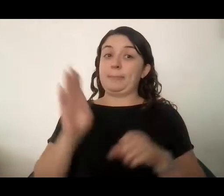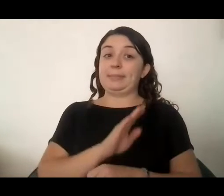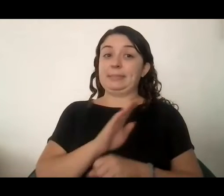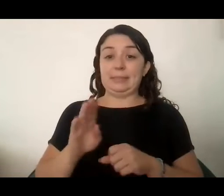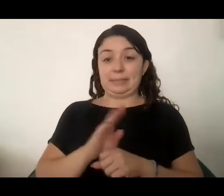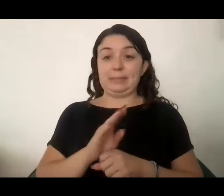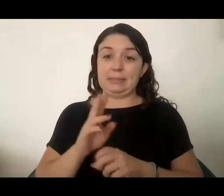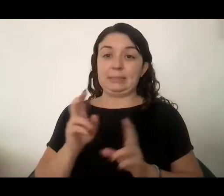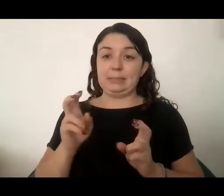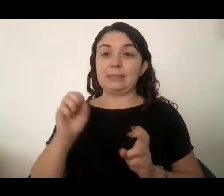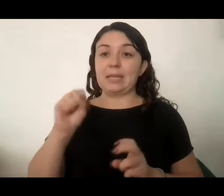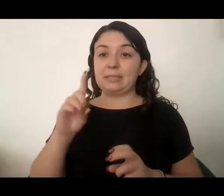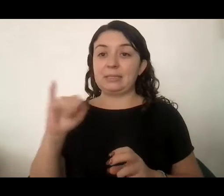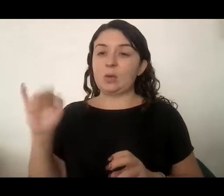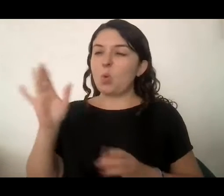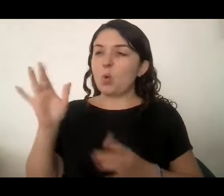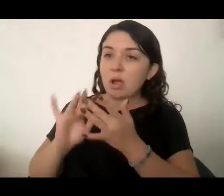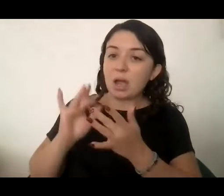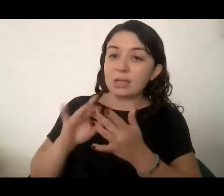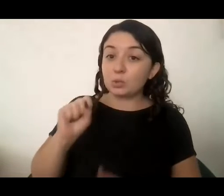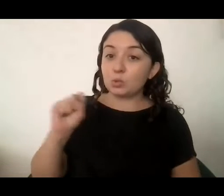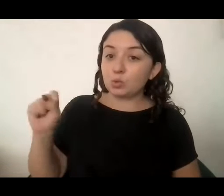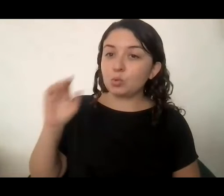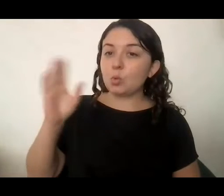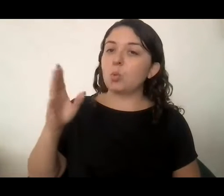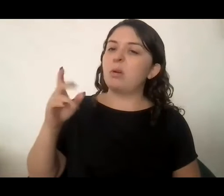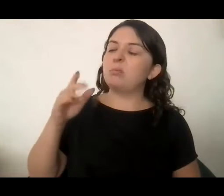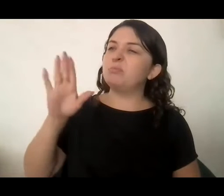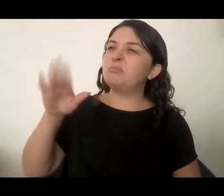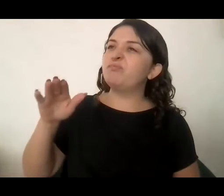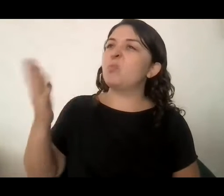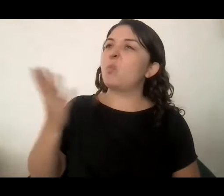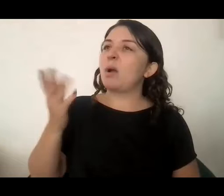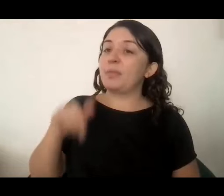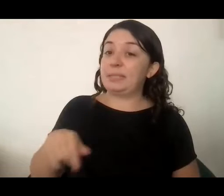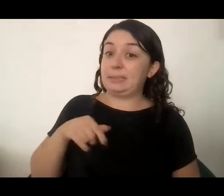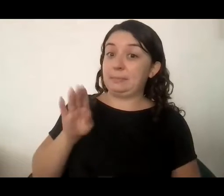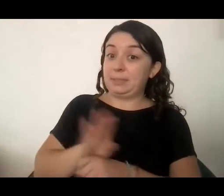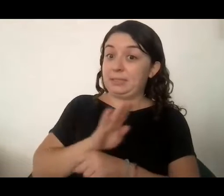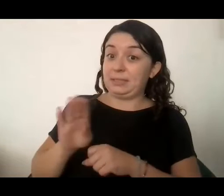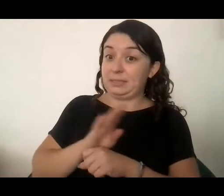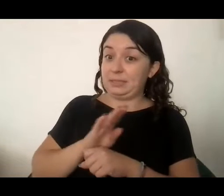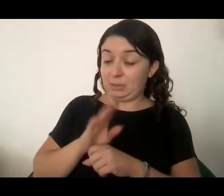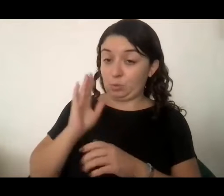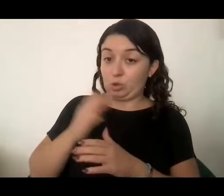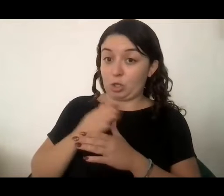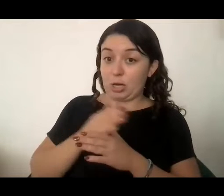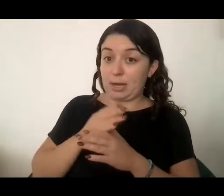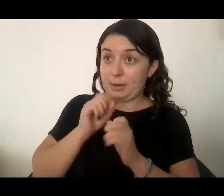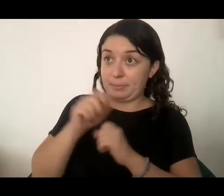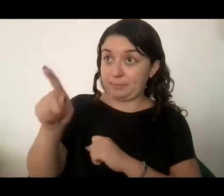Security and just share a brief description of this business and share what they are